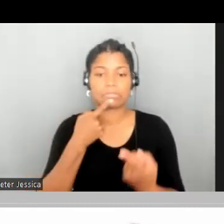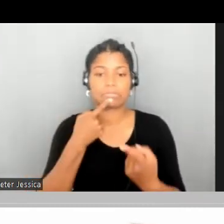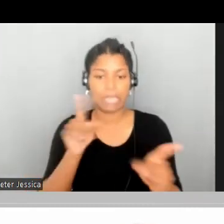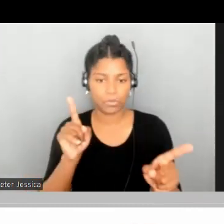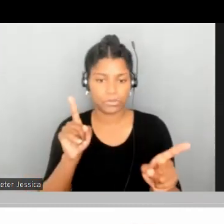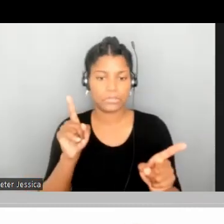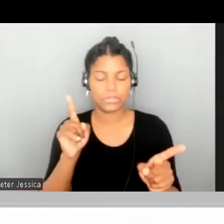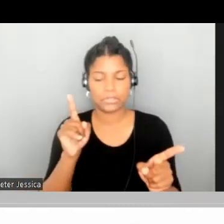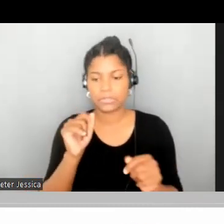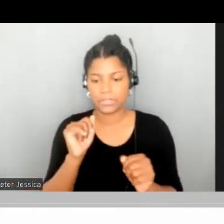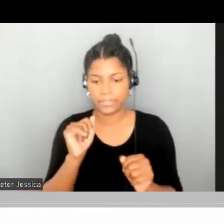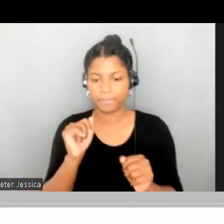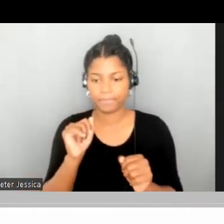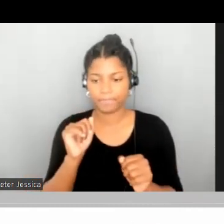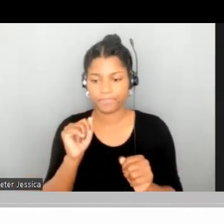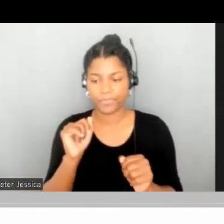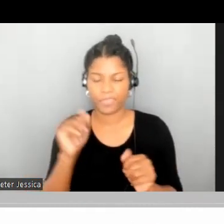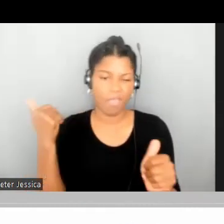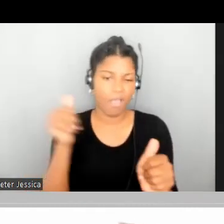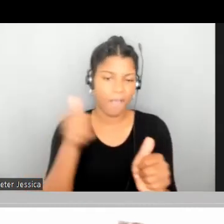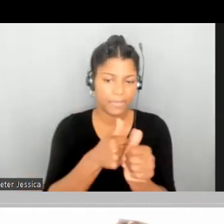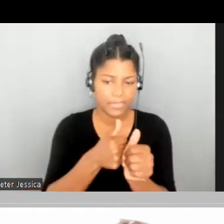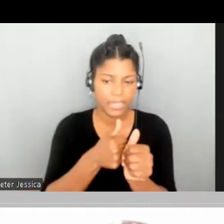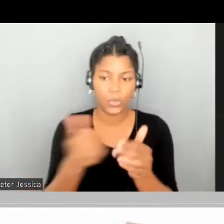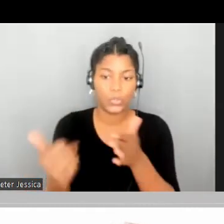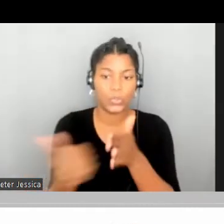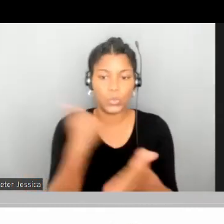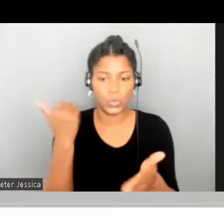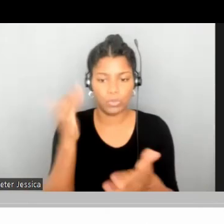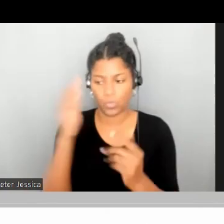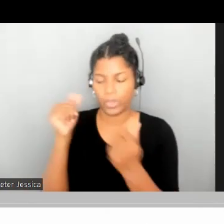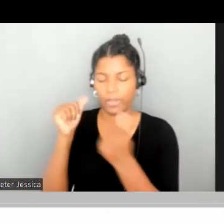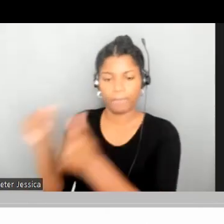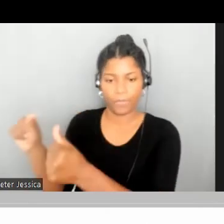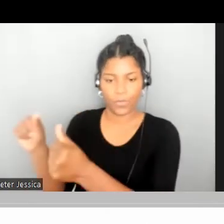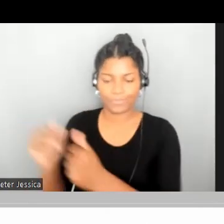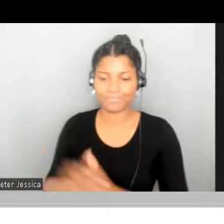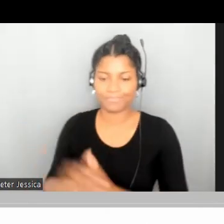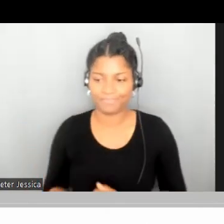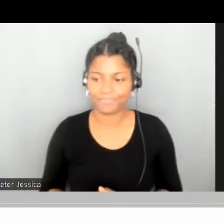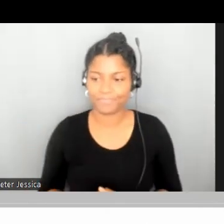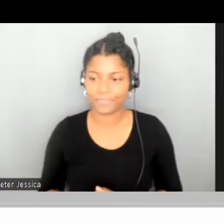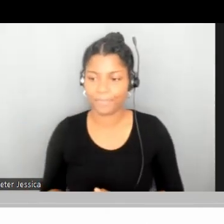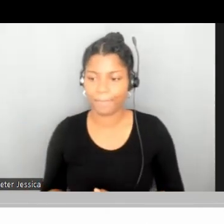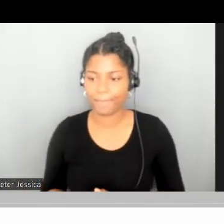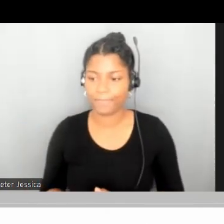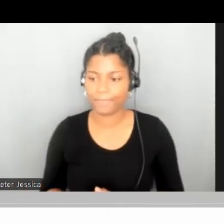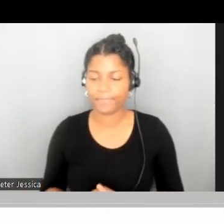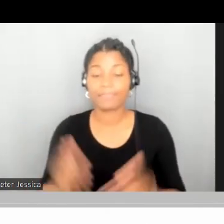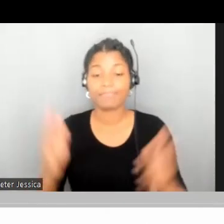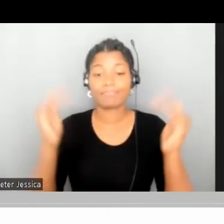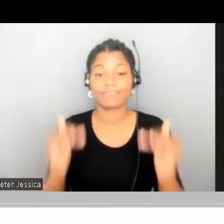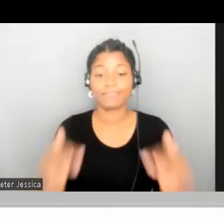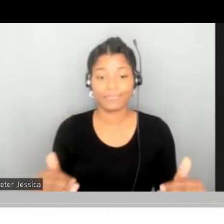that the federal agencies are supporting the Housing and Services Resource Center.